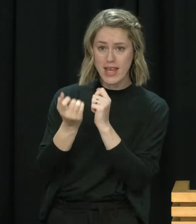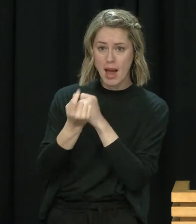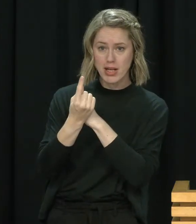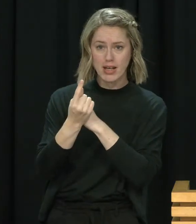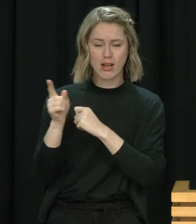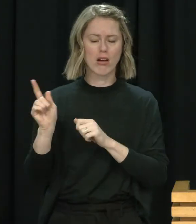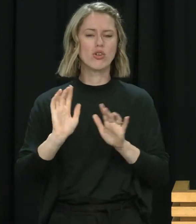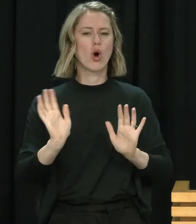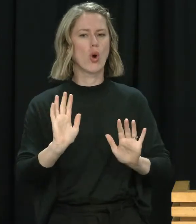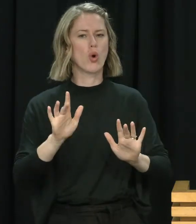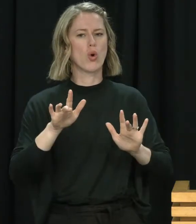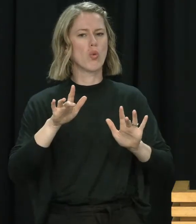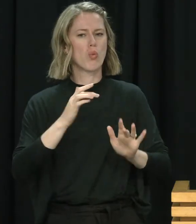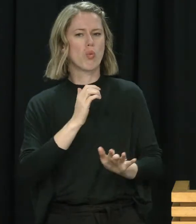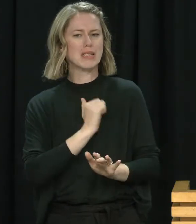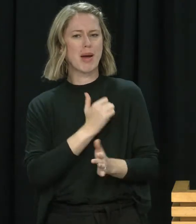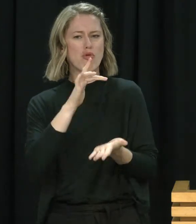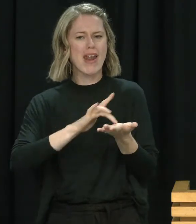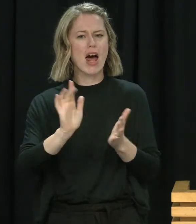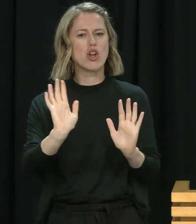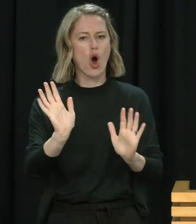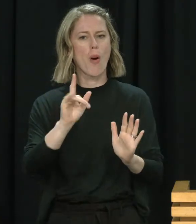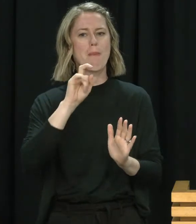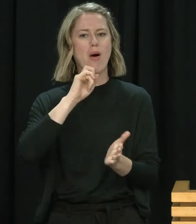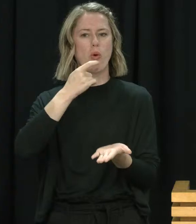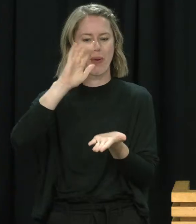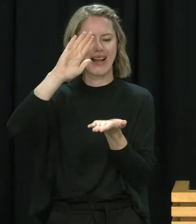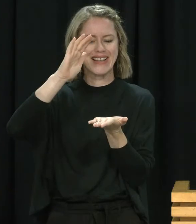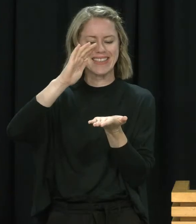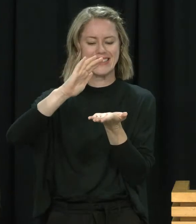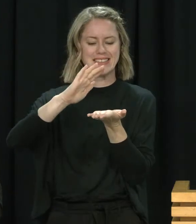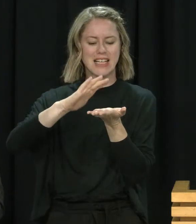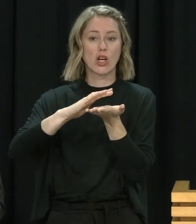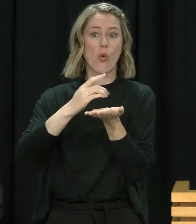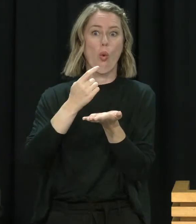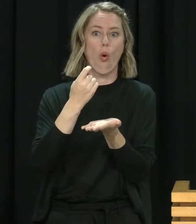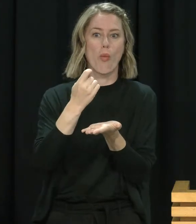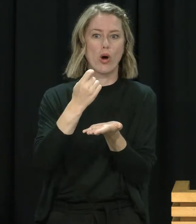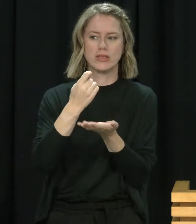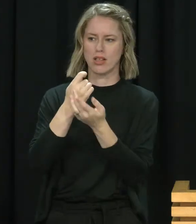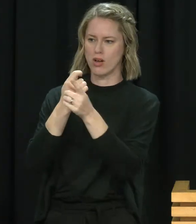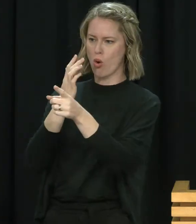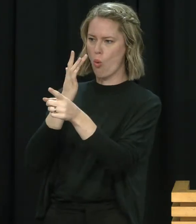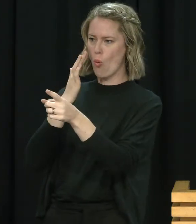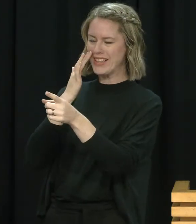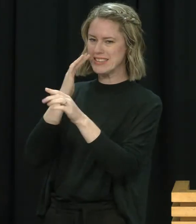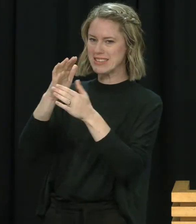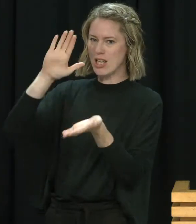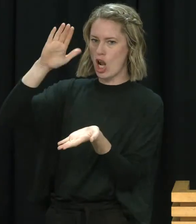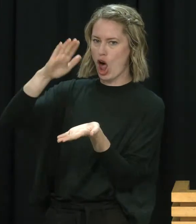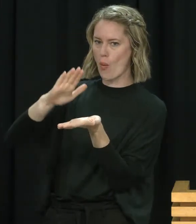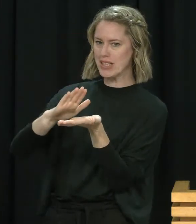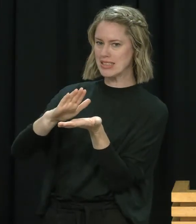4. Just to focus on the people onn't current prioritisation list. Have we run out of vaccine?